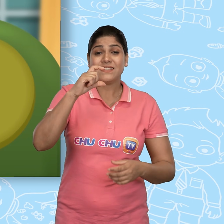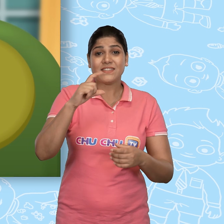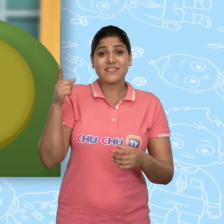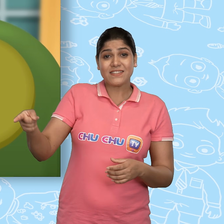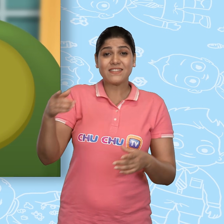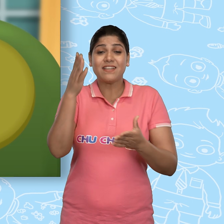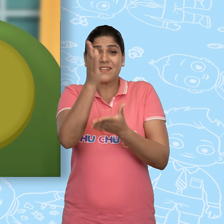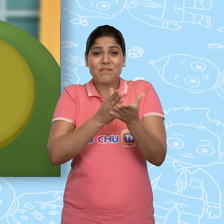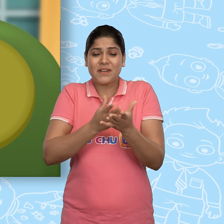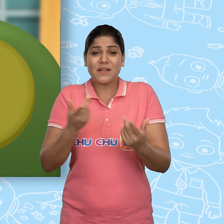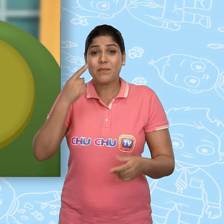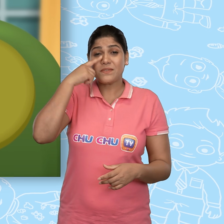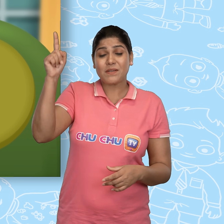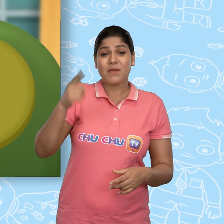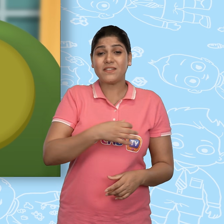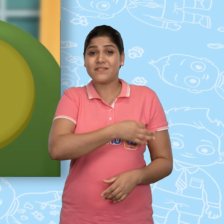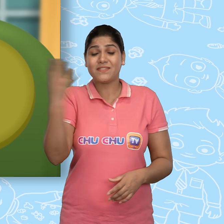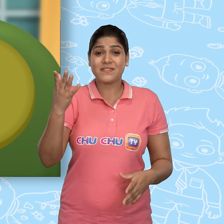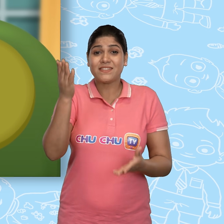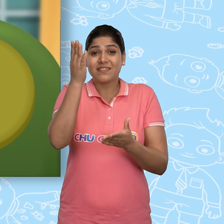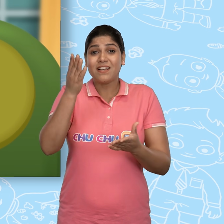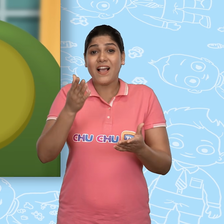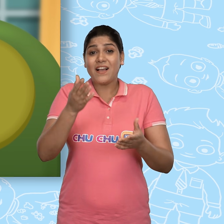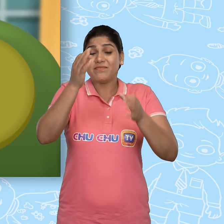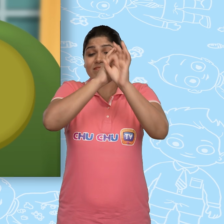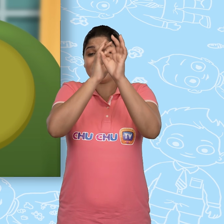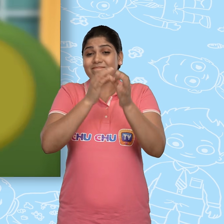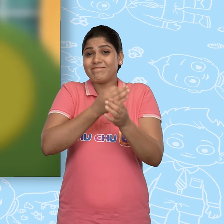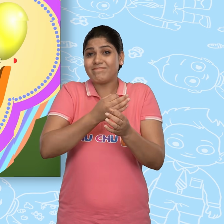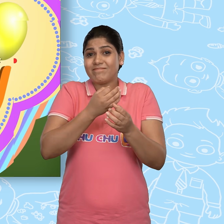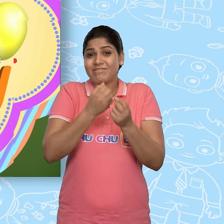On the day of ChaCha's birthday, his mother planned a special surprise.